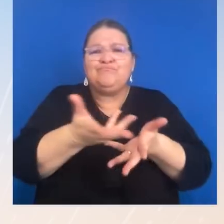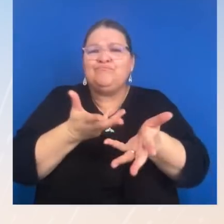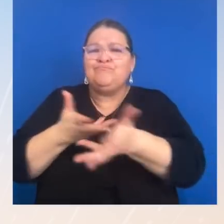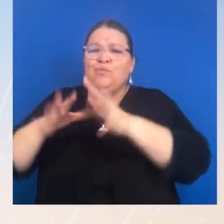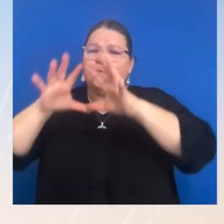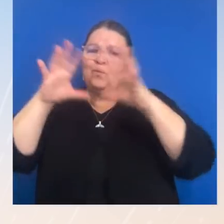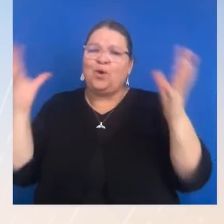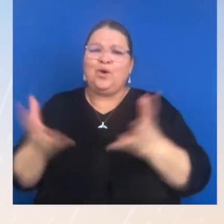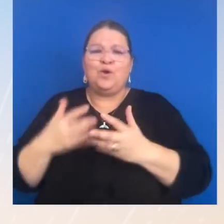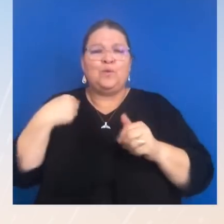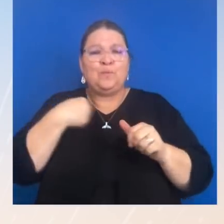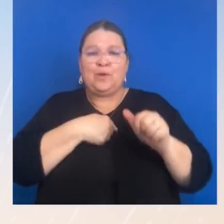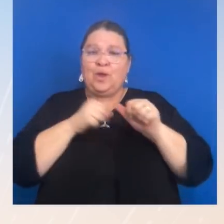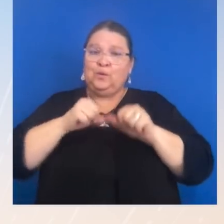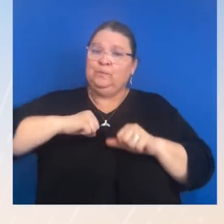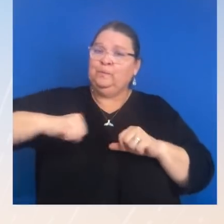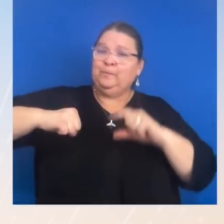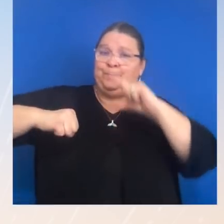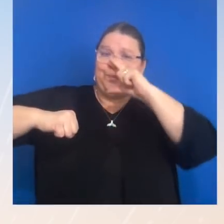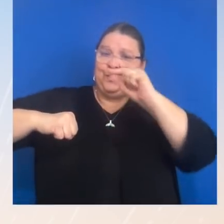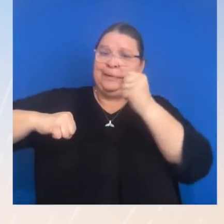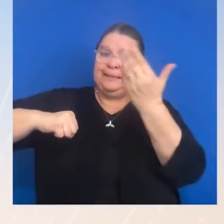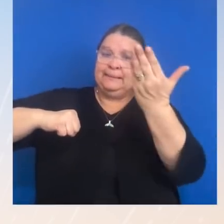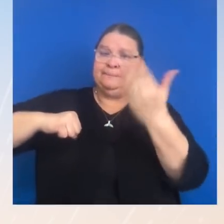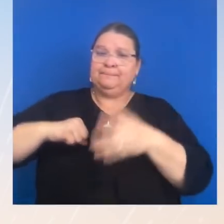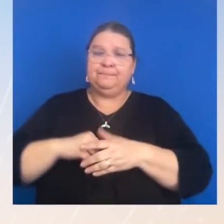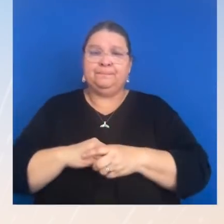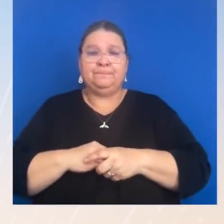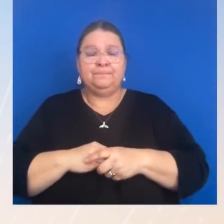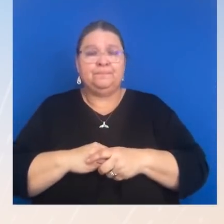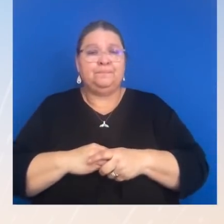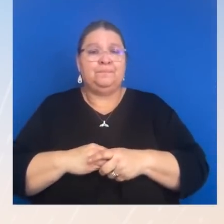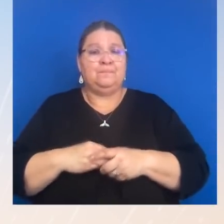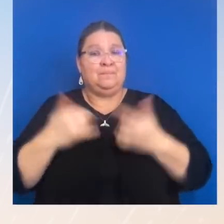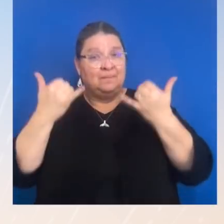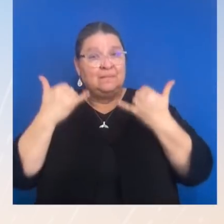and after nearly every one of these conversations with the -- with the Ukrainians,